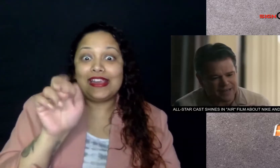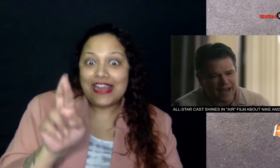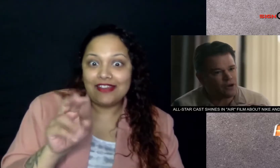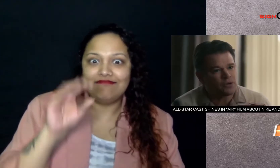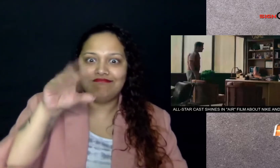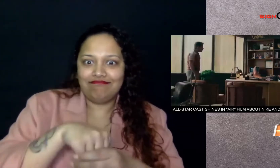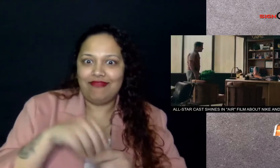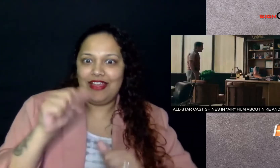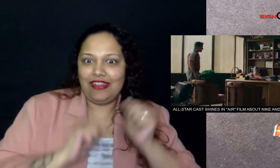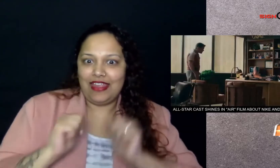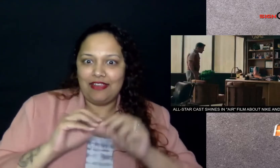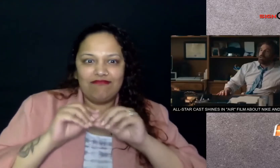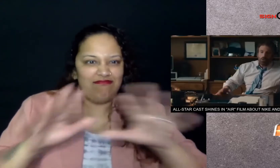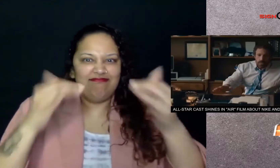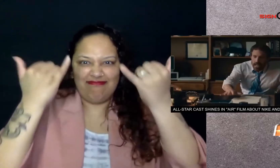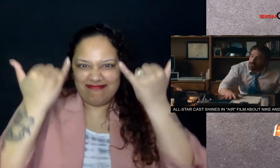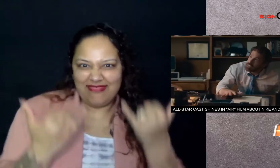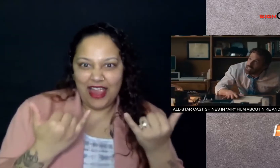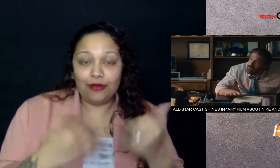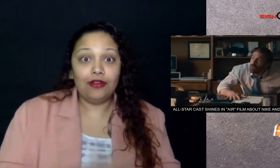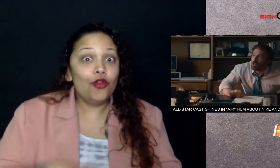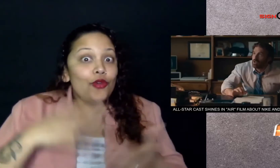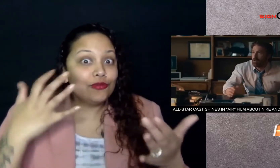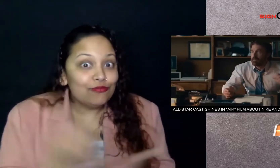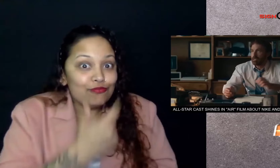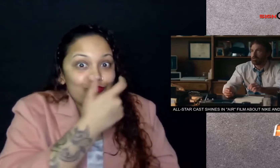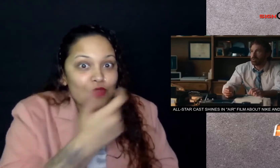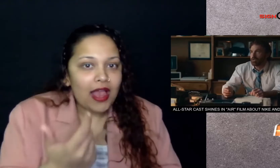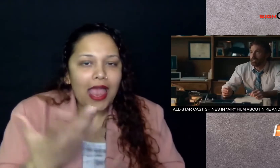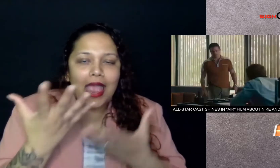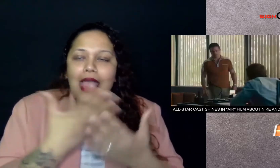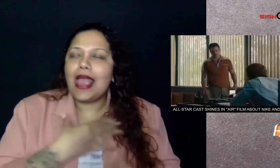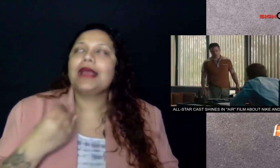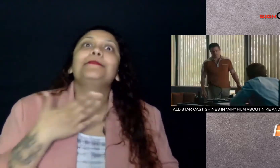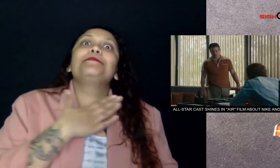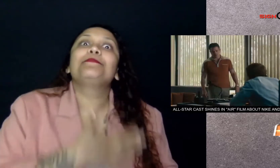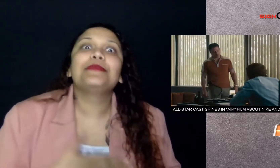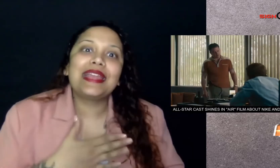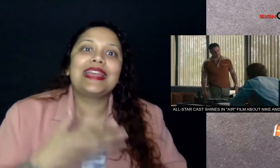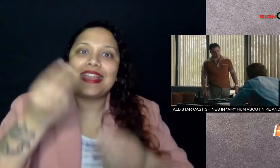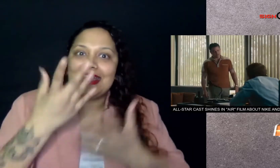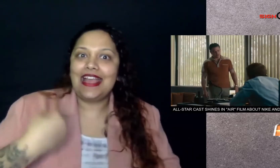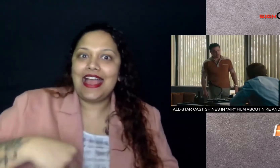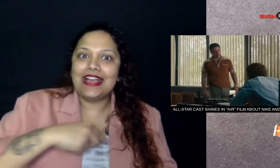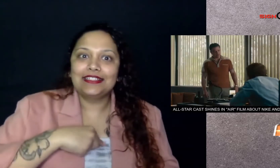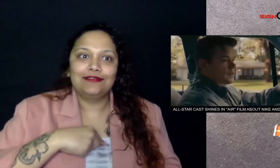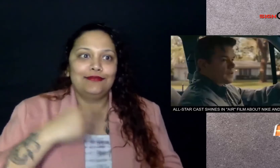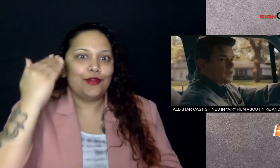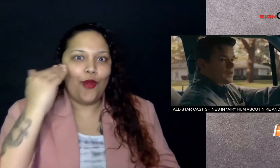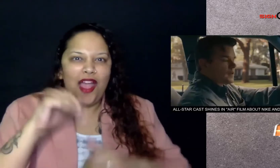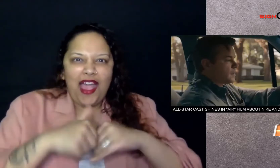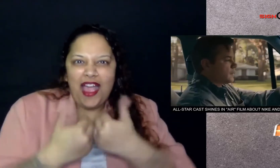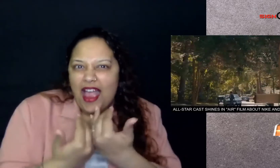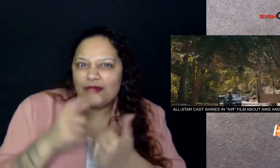air Is in theaters everywhere now if you get a chance to see it, please let us know